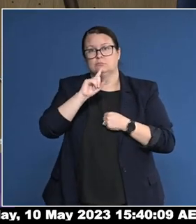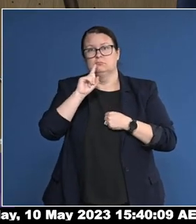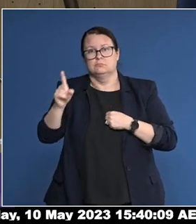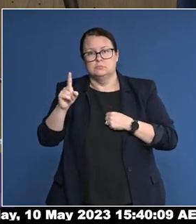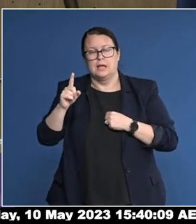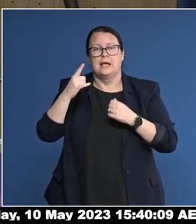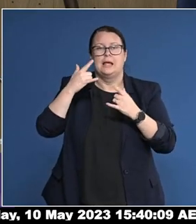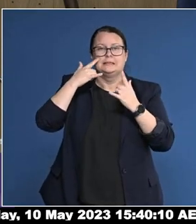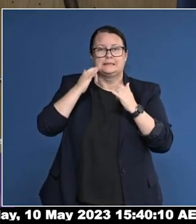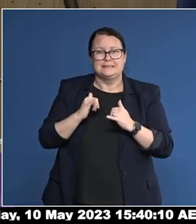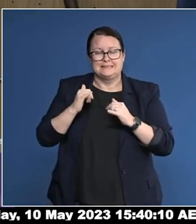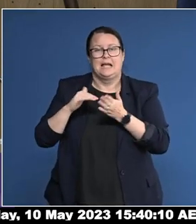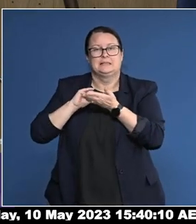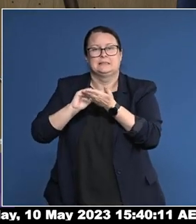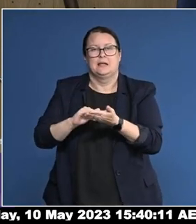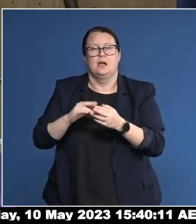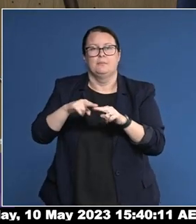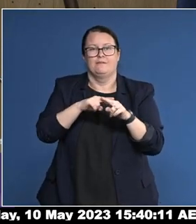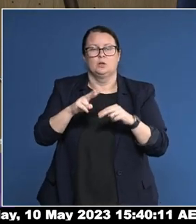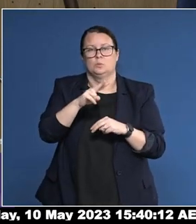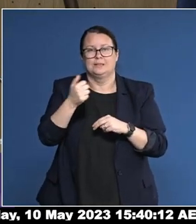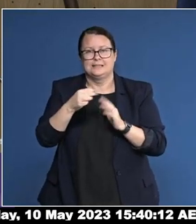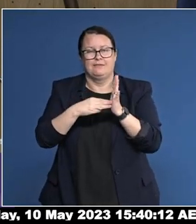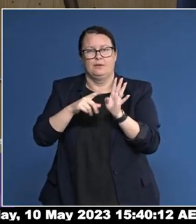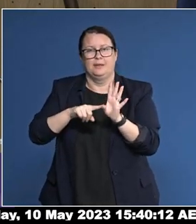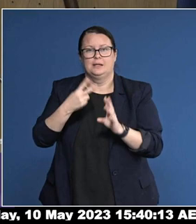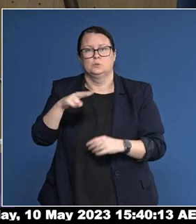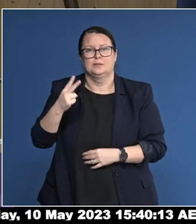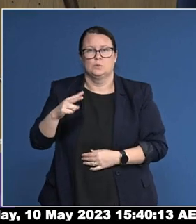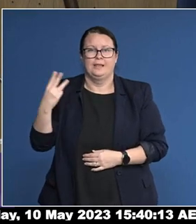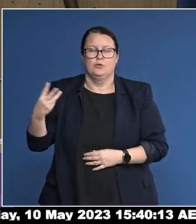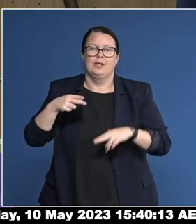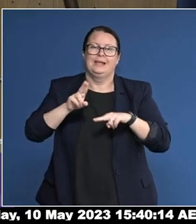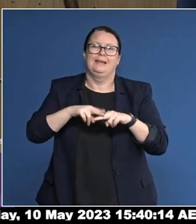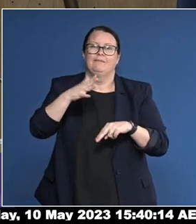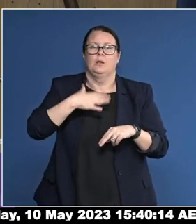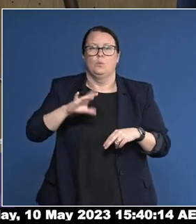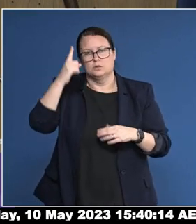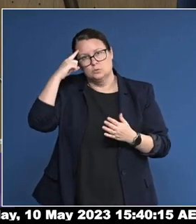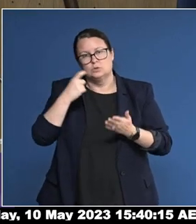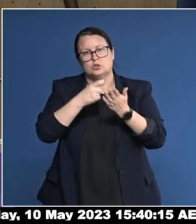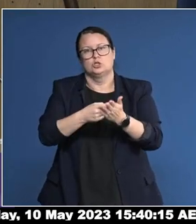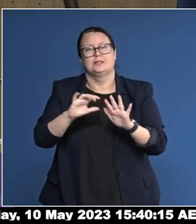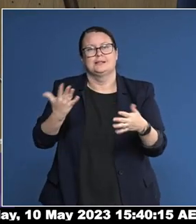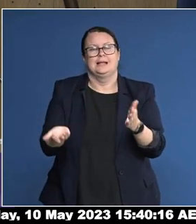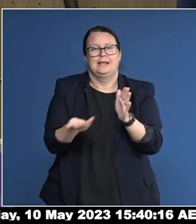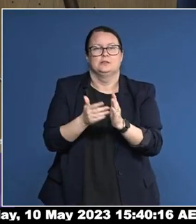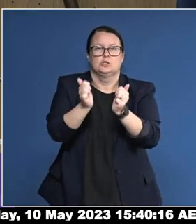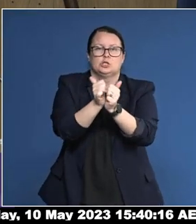Friday, 26 May 2023 if they wish to suggest any additional documents for tendering by